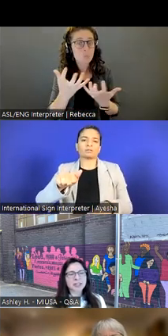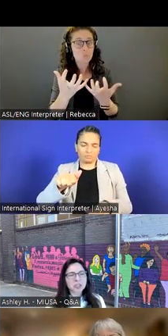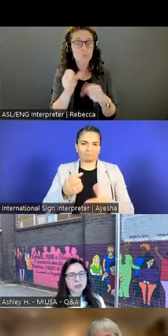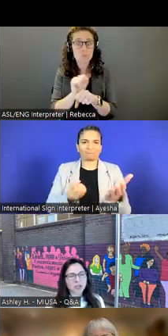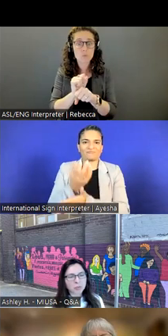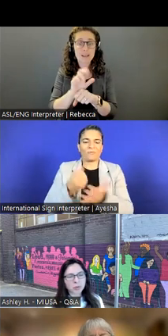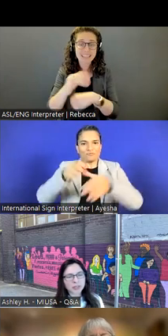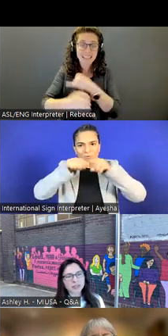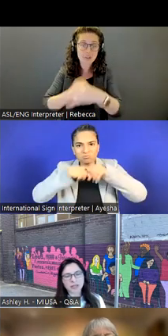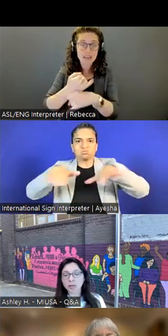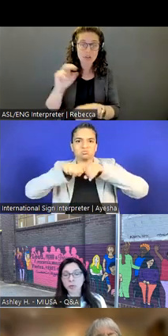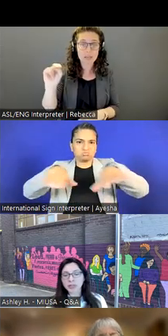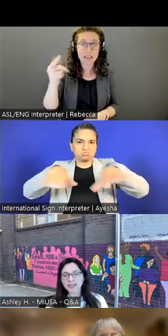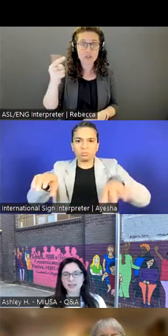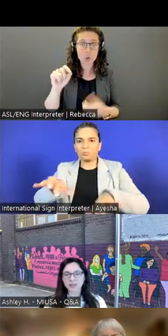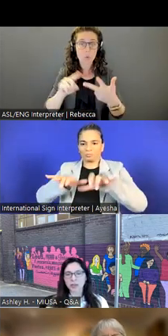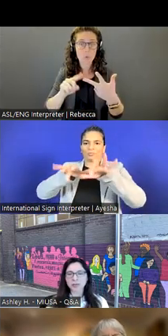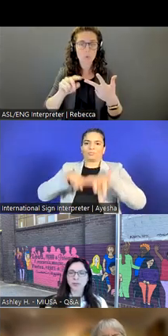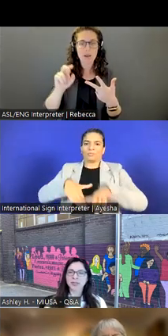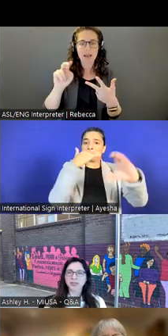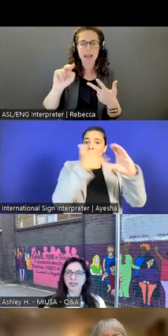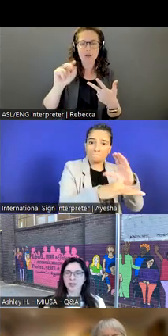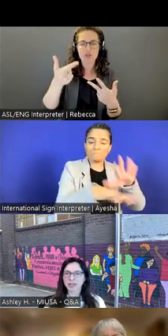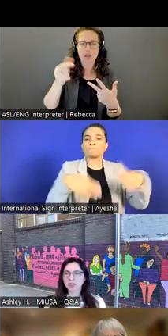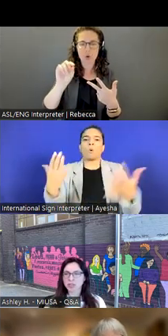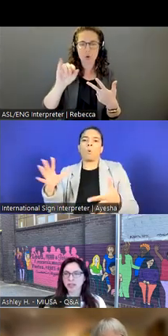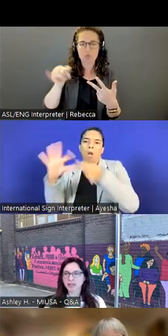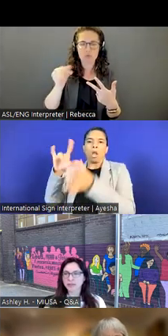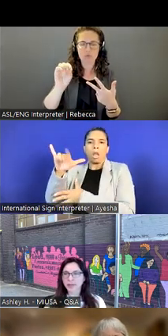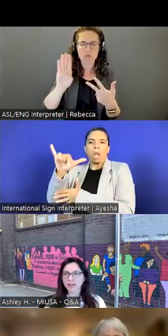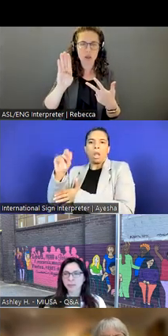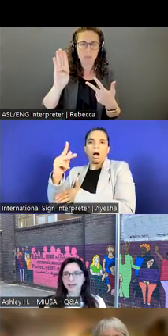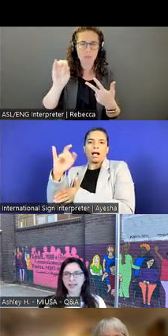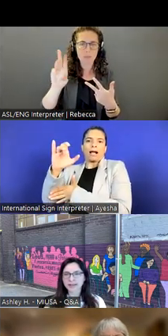The NGOjobboard.org that is a great resource.